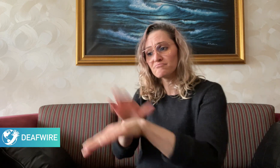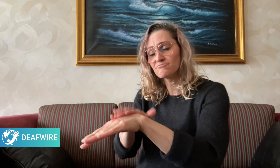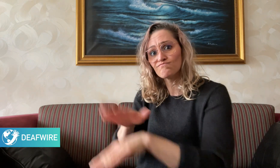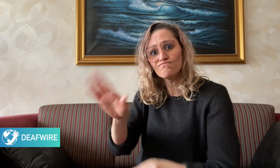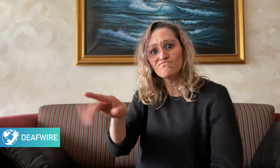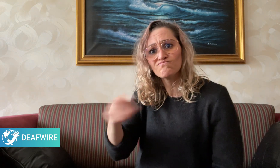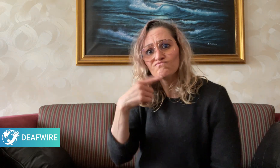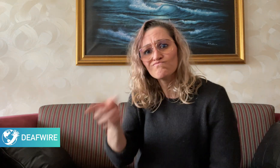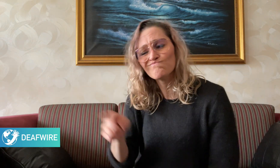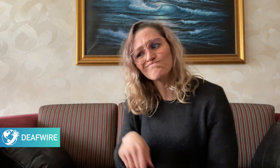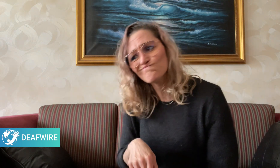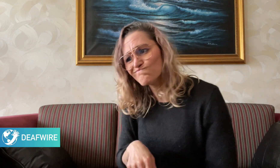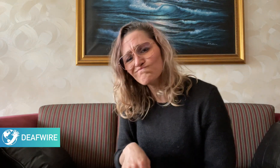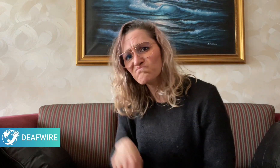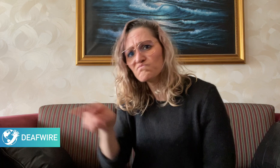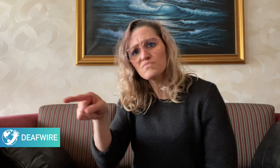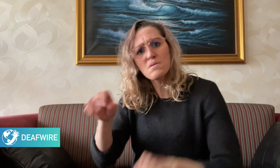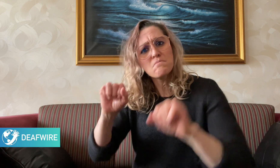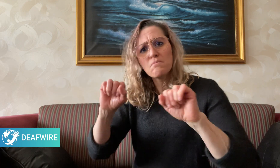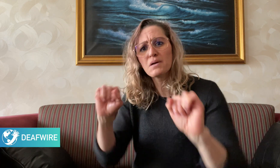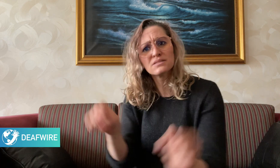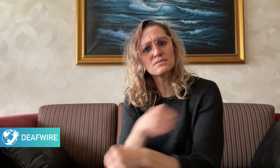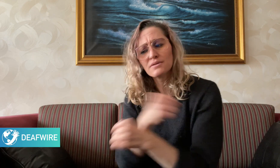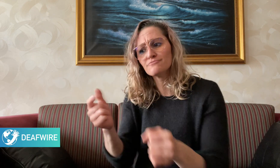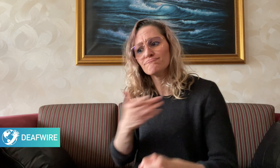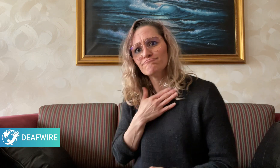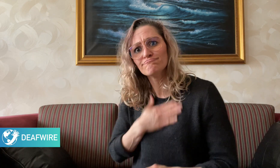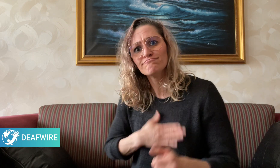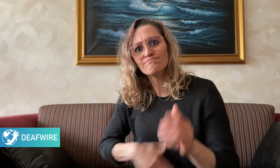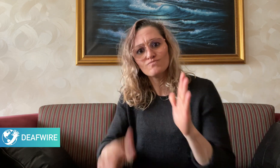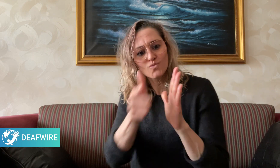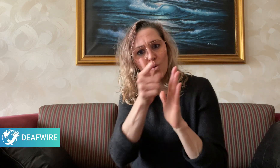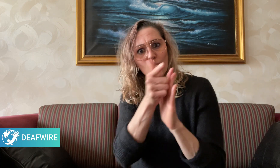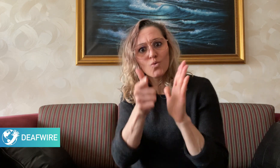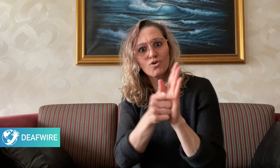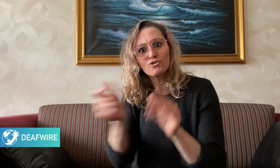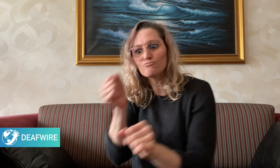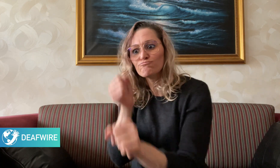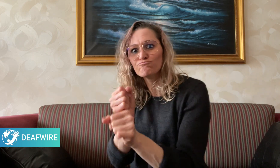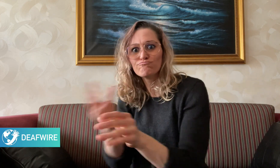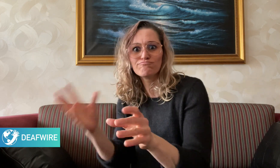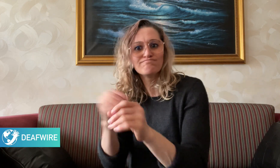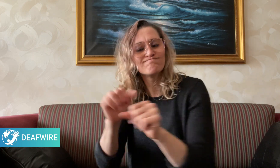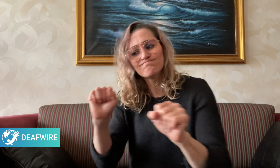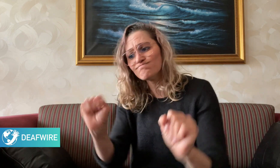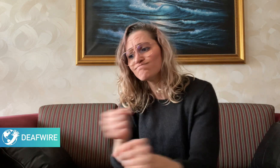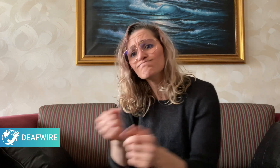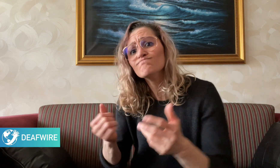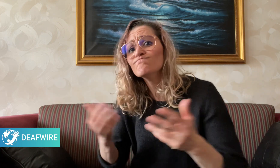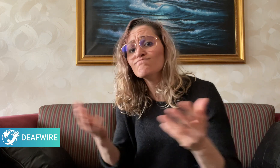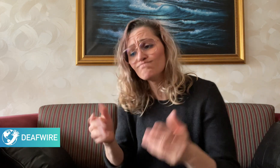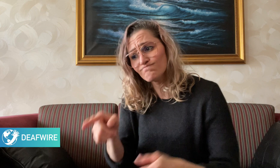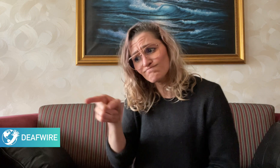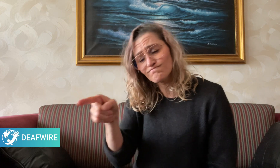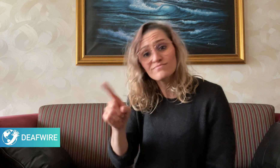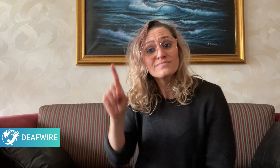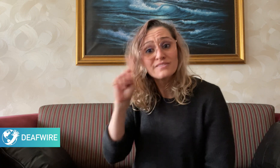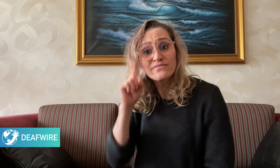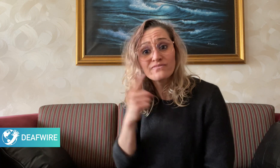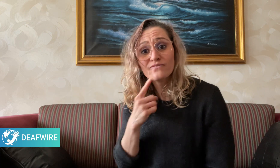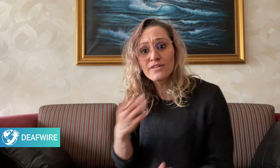her schoolteacher telling her that she couldn’t become